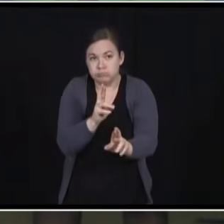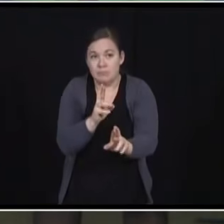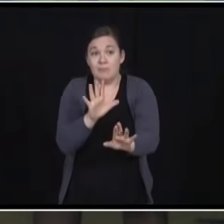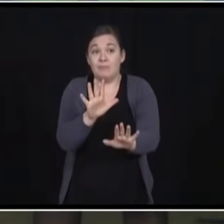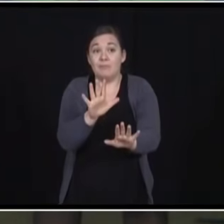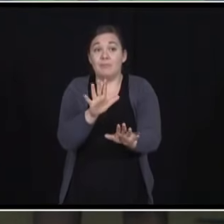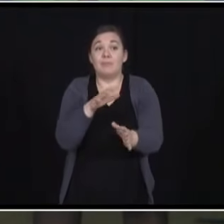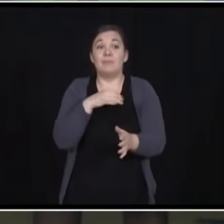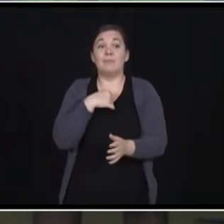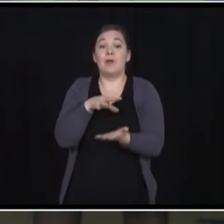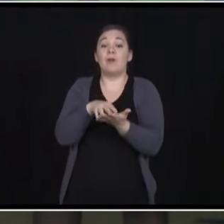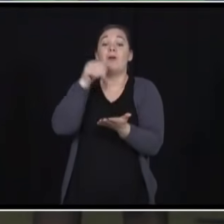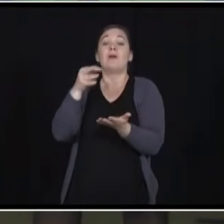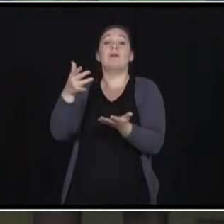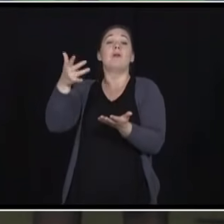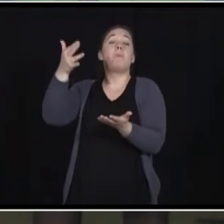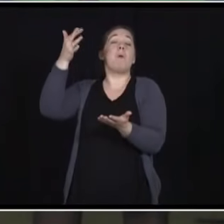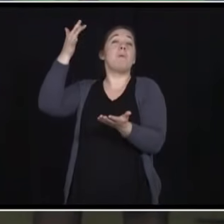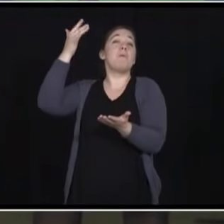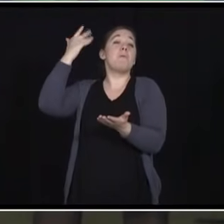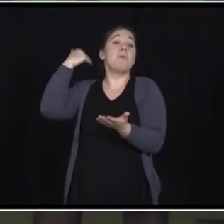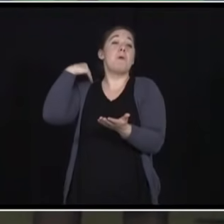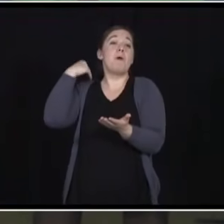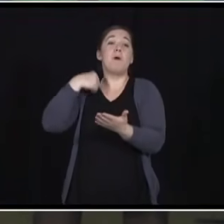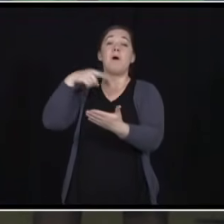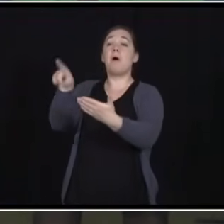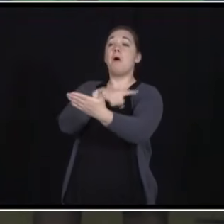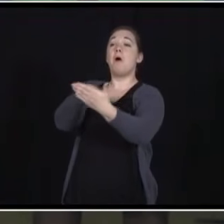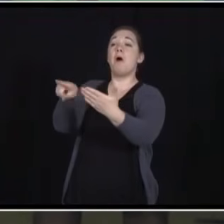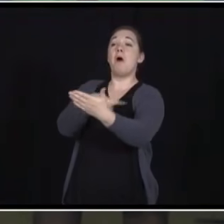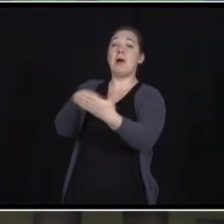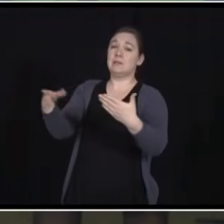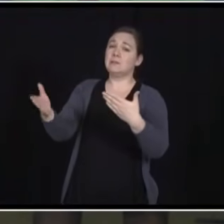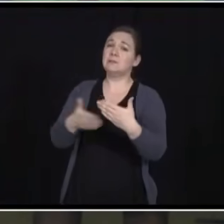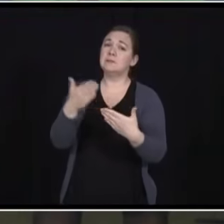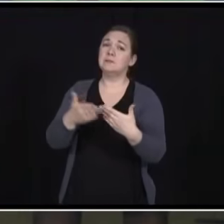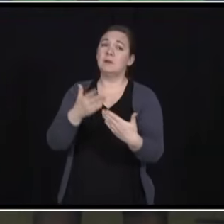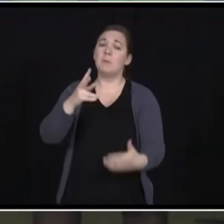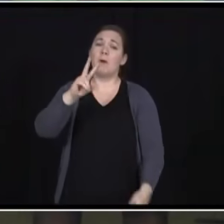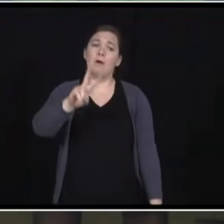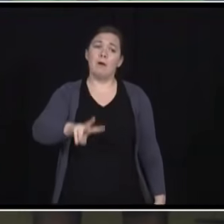has contributed to our safety day in and day out. So that is the first and.